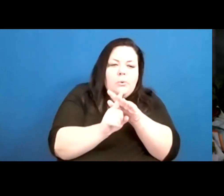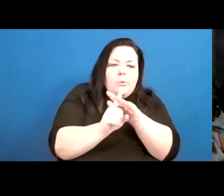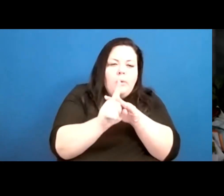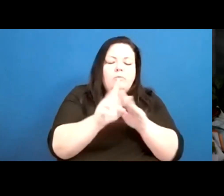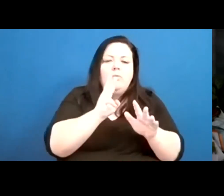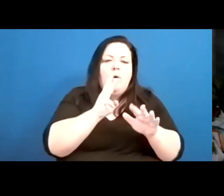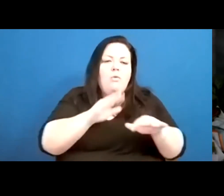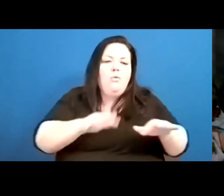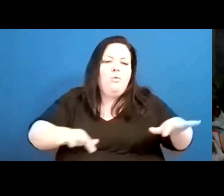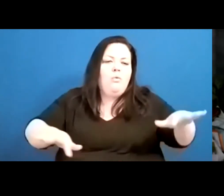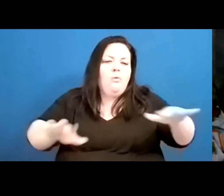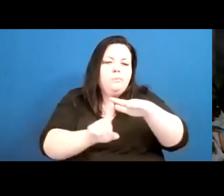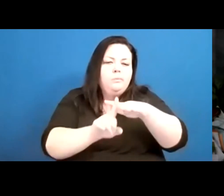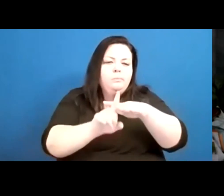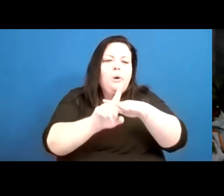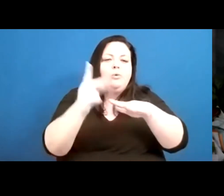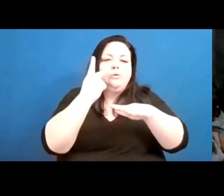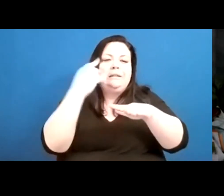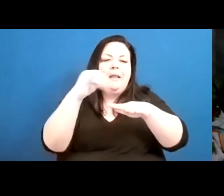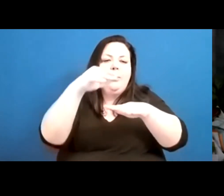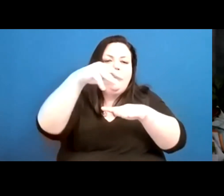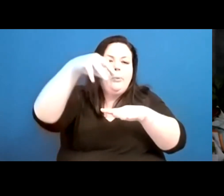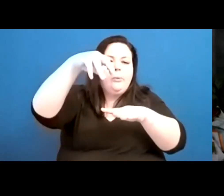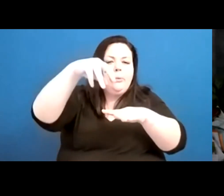a bobbing yellow lantern // in deep